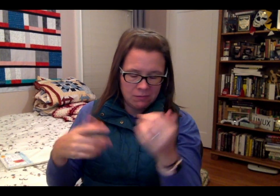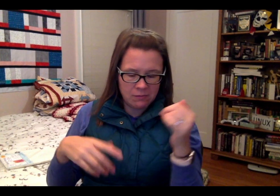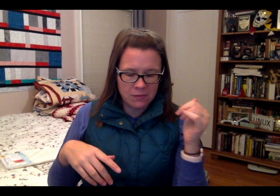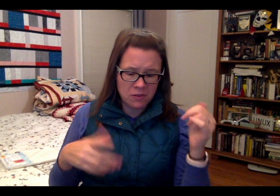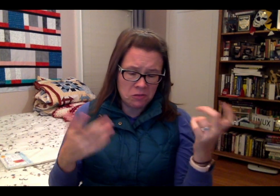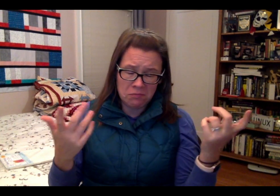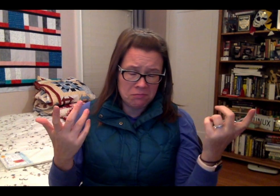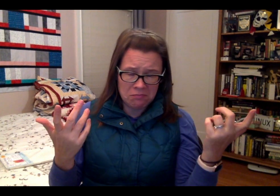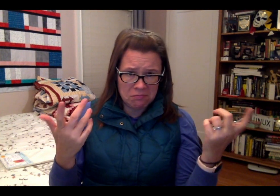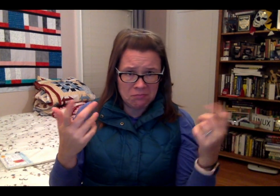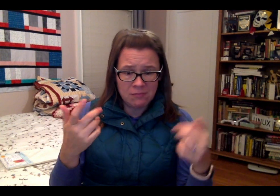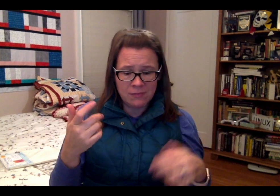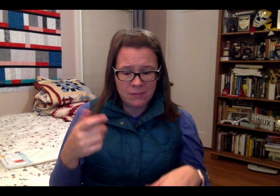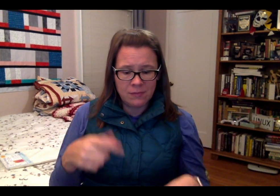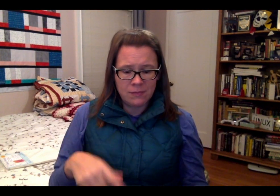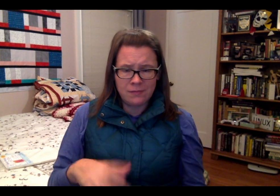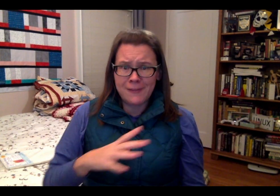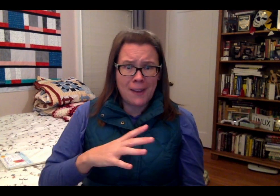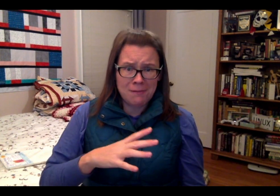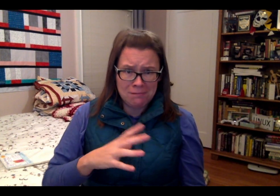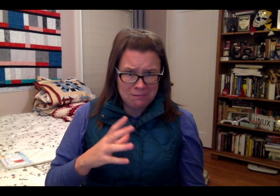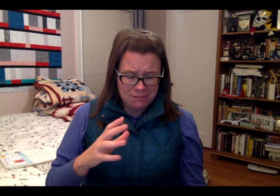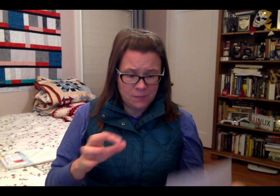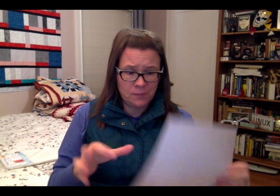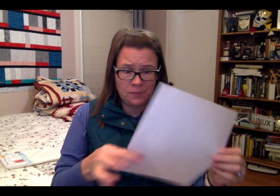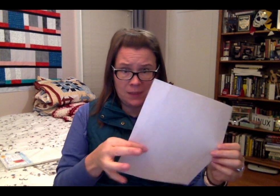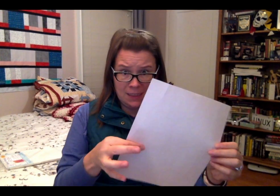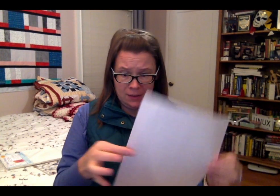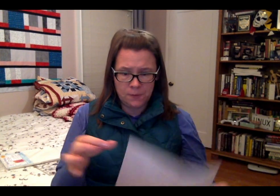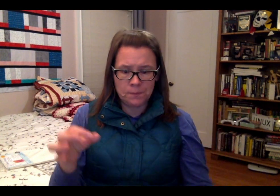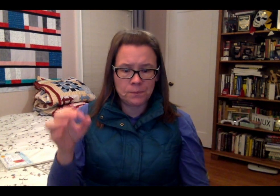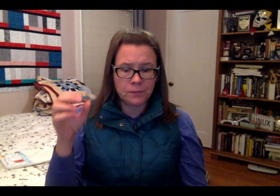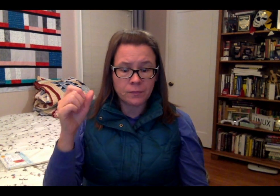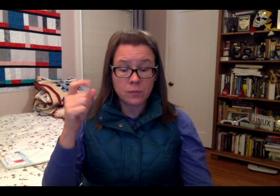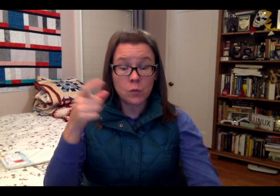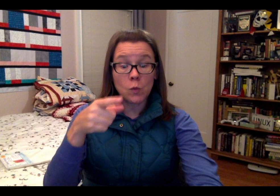foundation paper piecing blocks, it is helpful to be able to see through the paper.